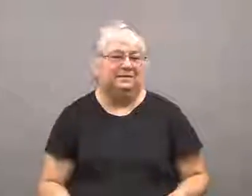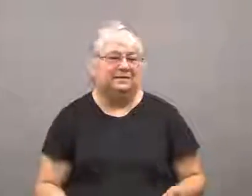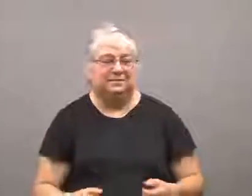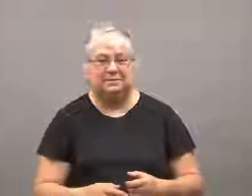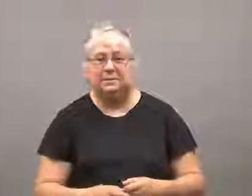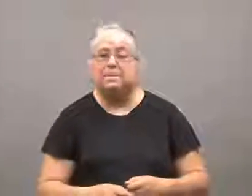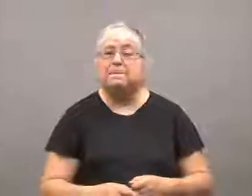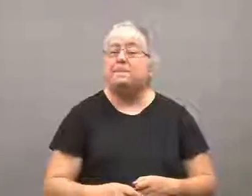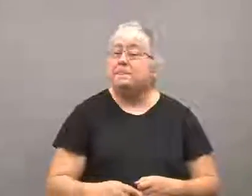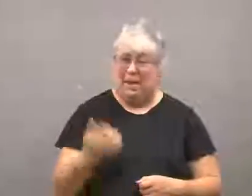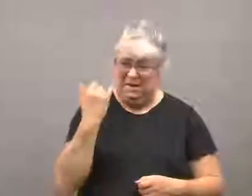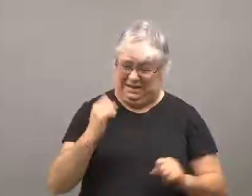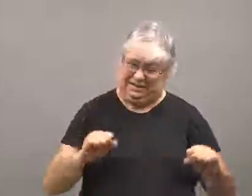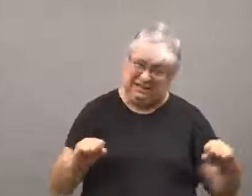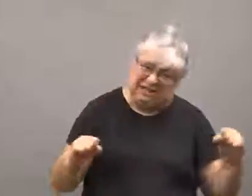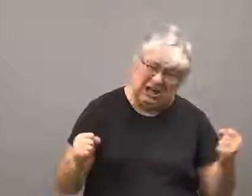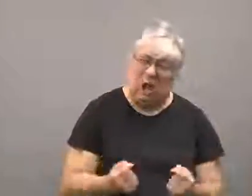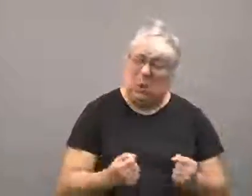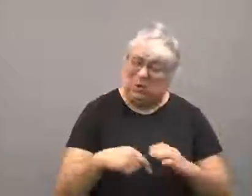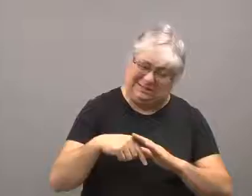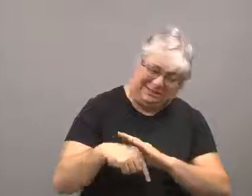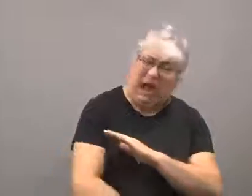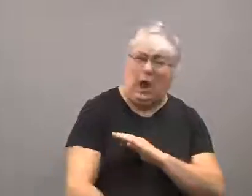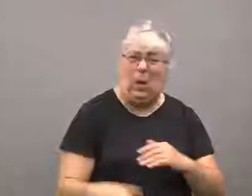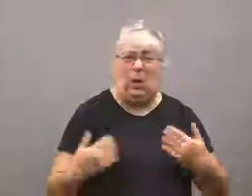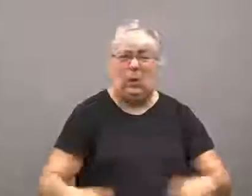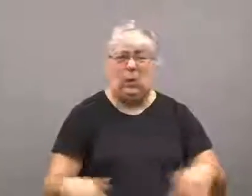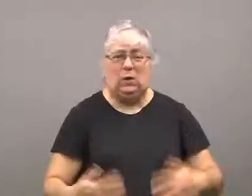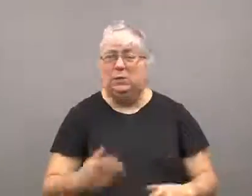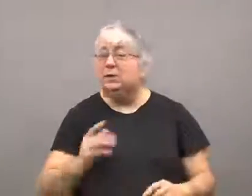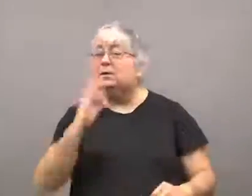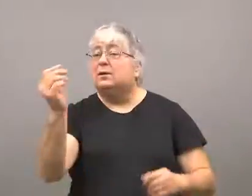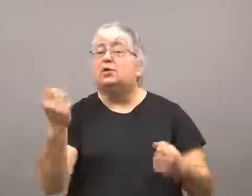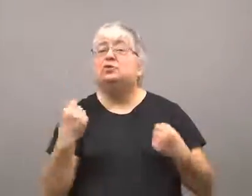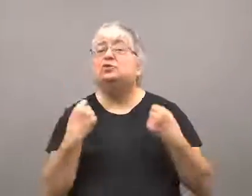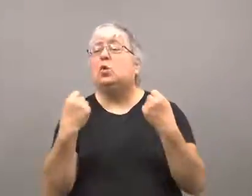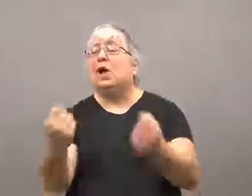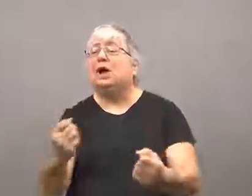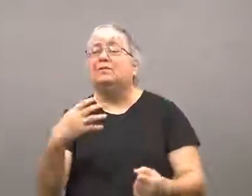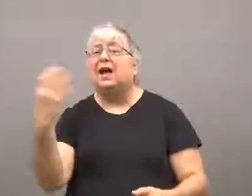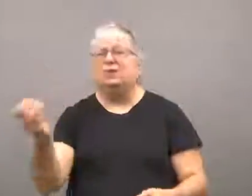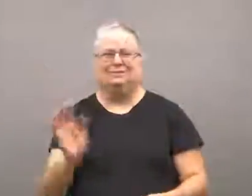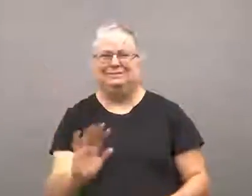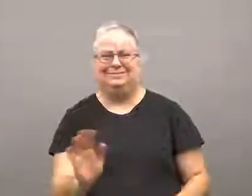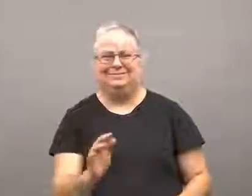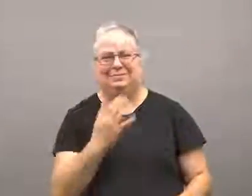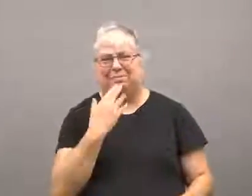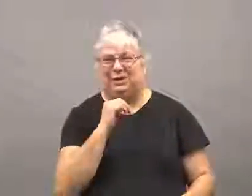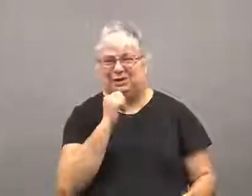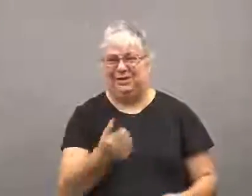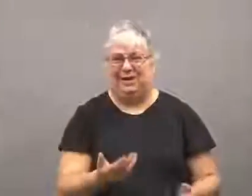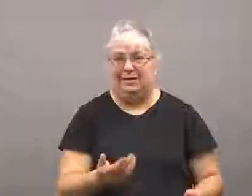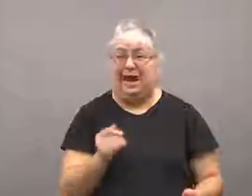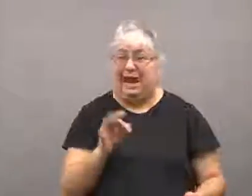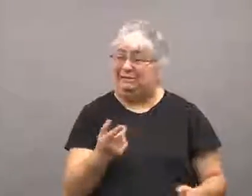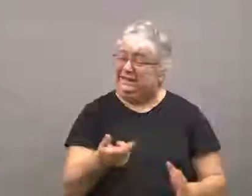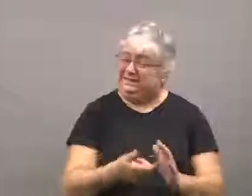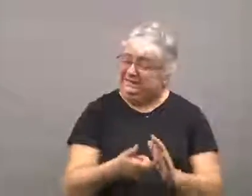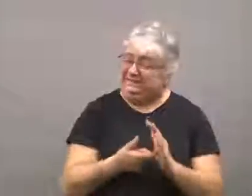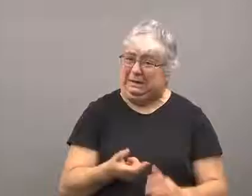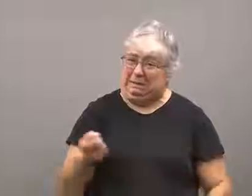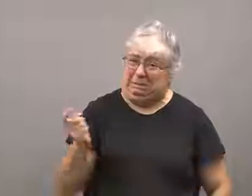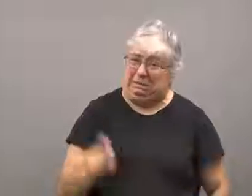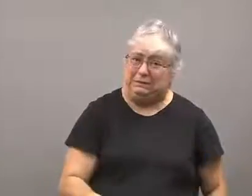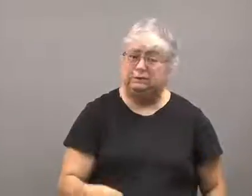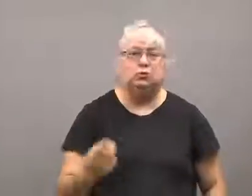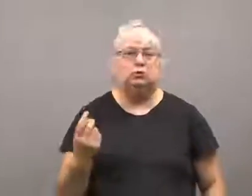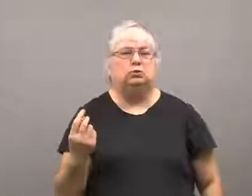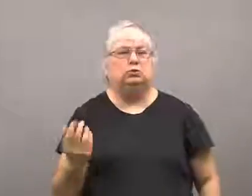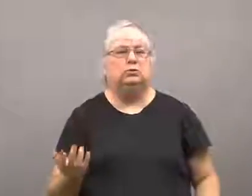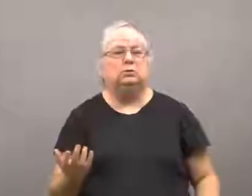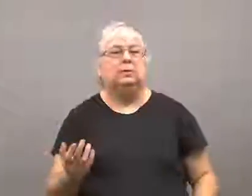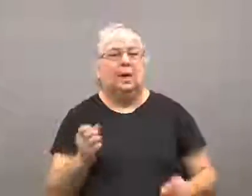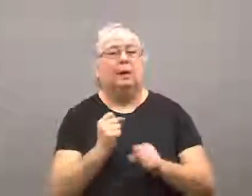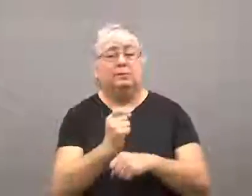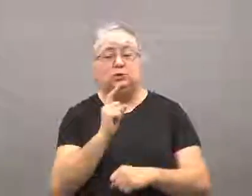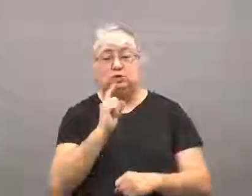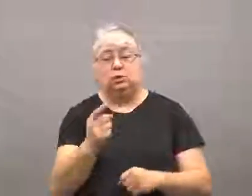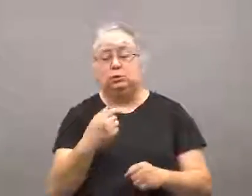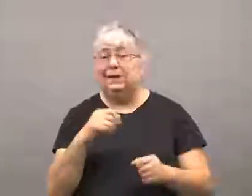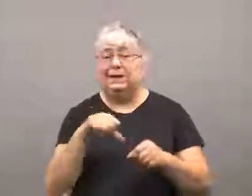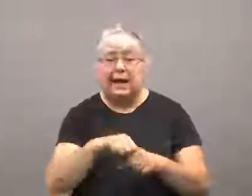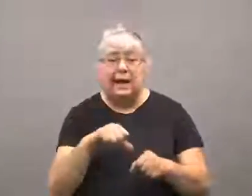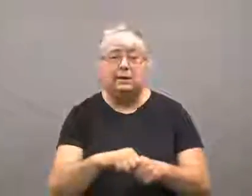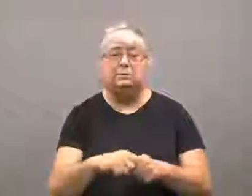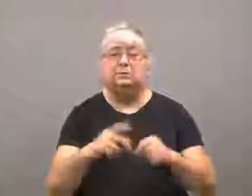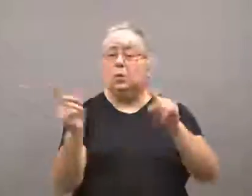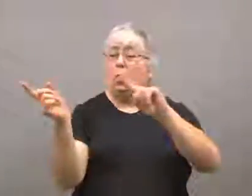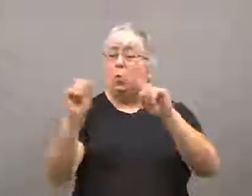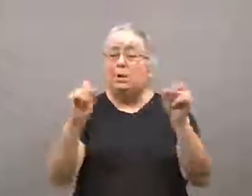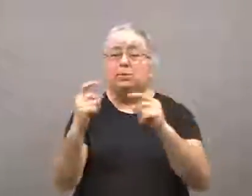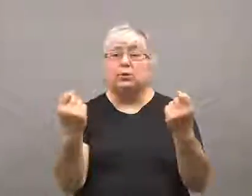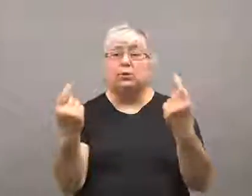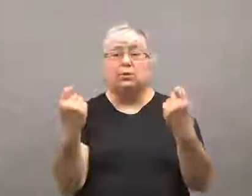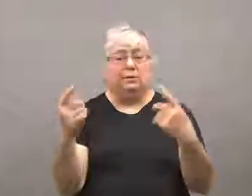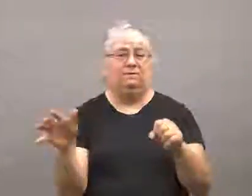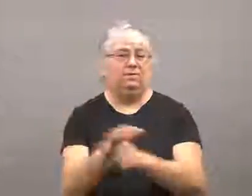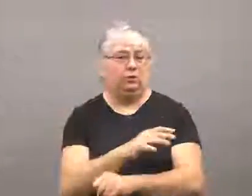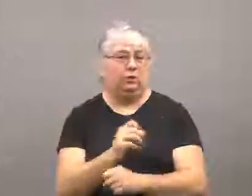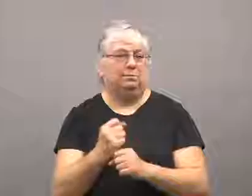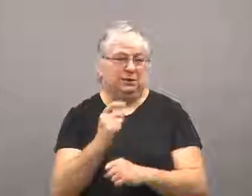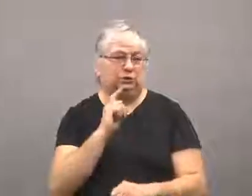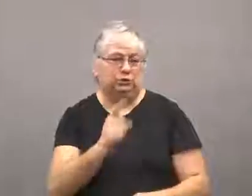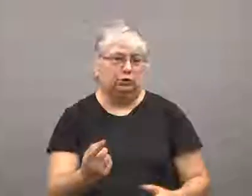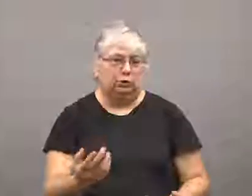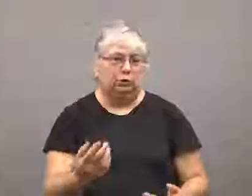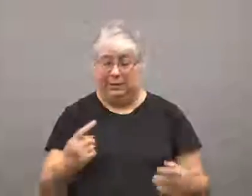It's best not to go out driving when it's extremely cold.